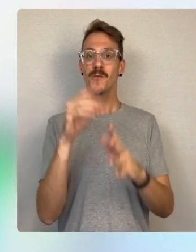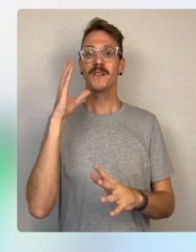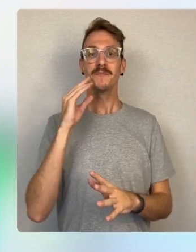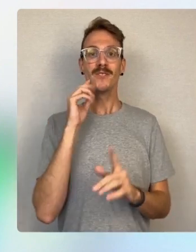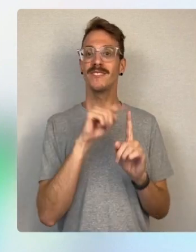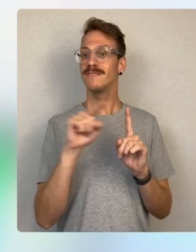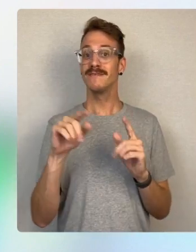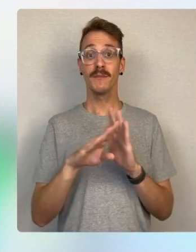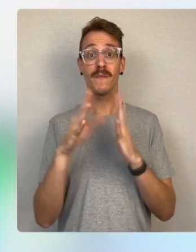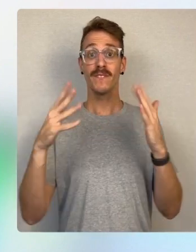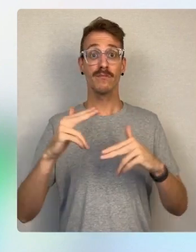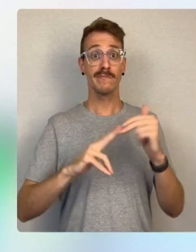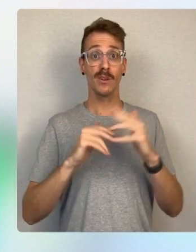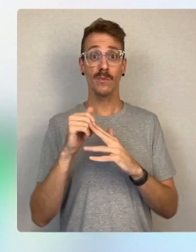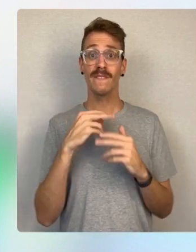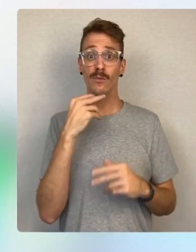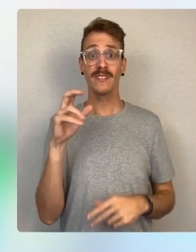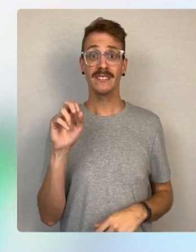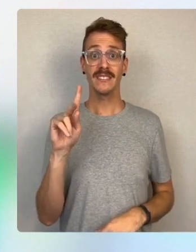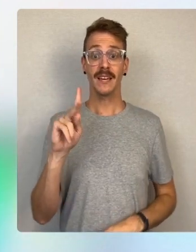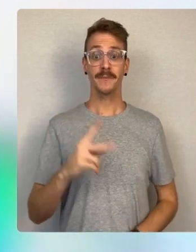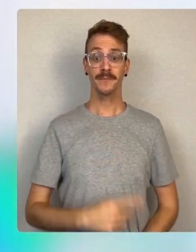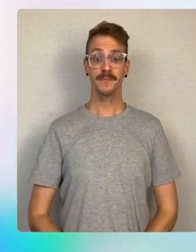that developers have been building with Voice SDK.